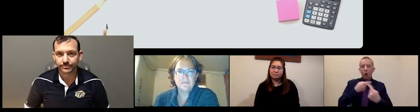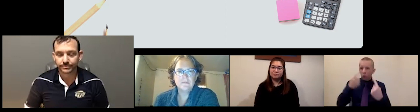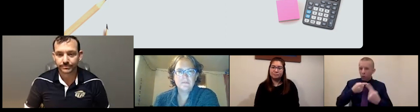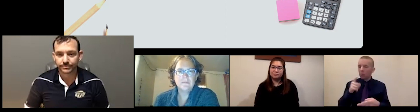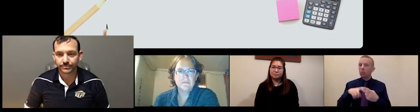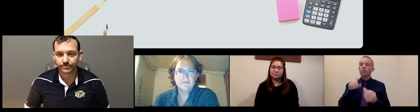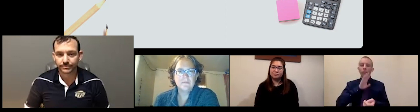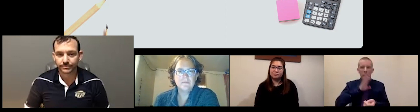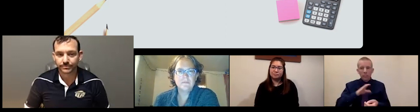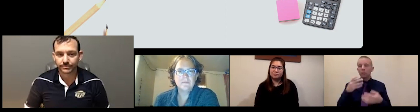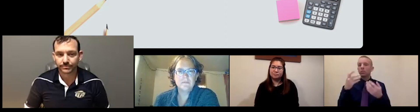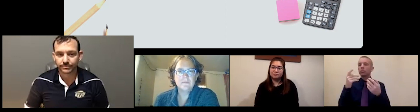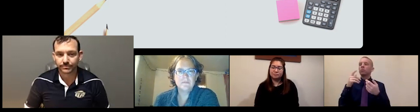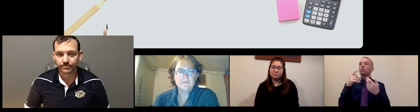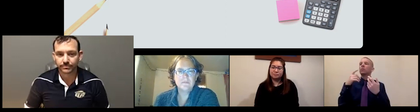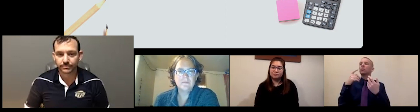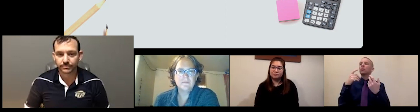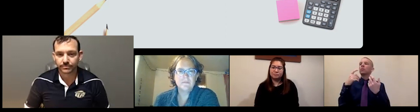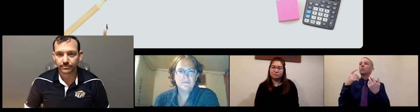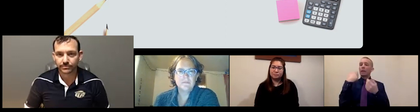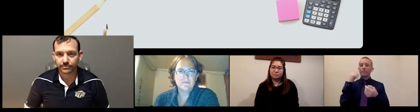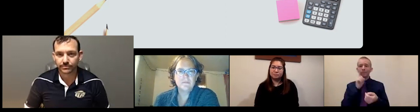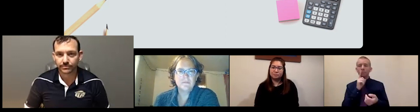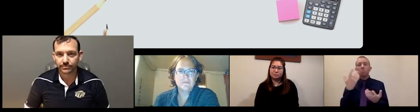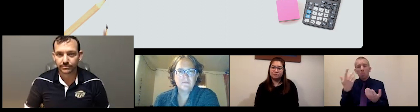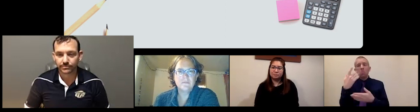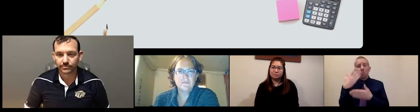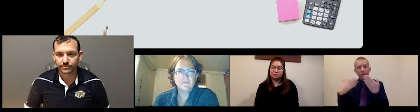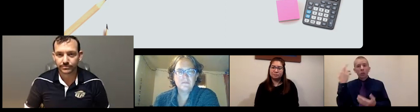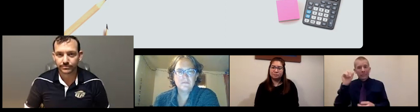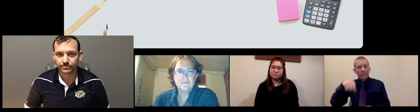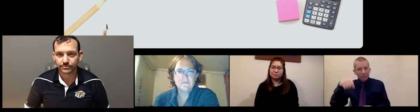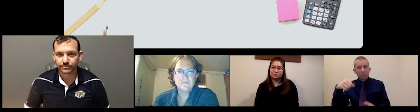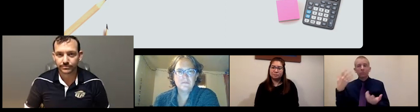I was frustrated. Being deaf was part of the reason, yes.